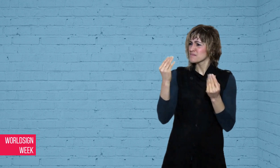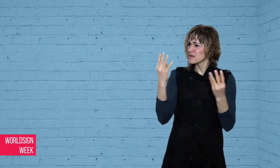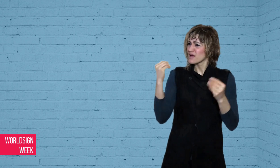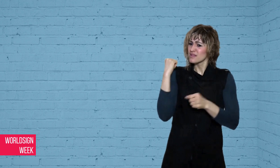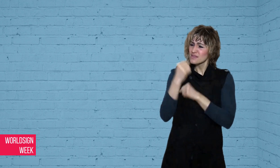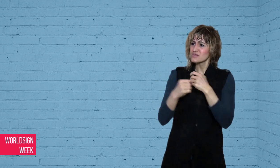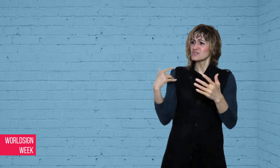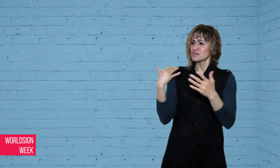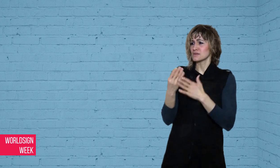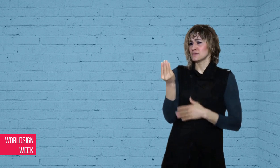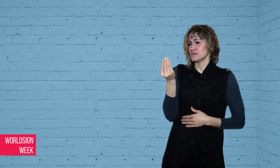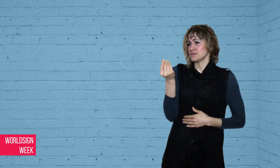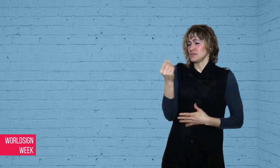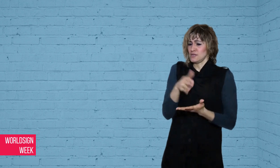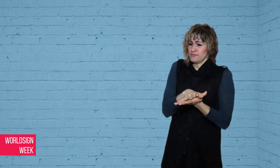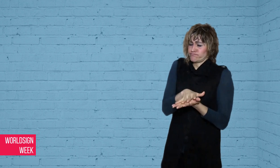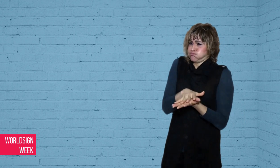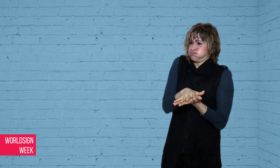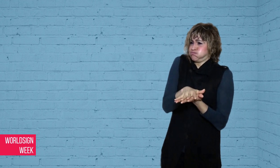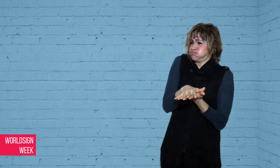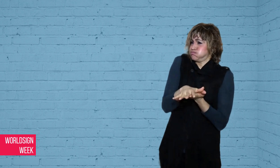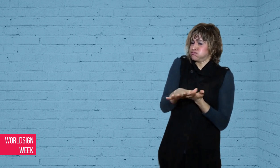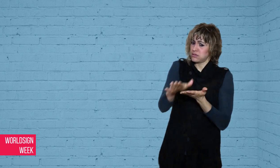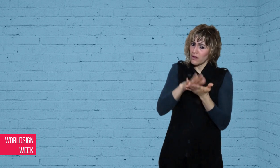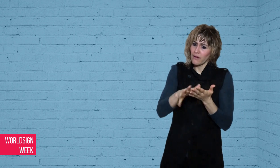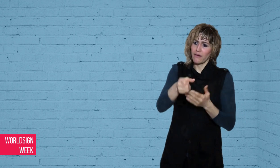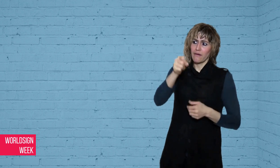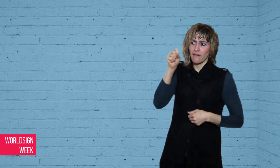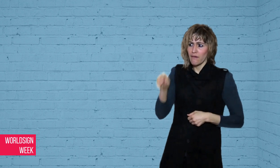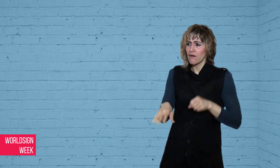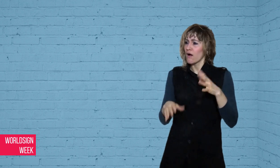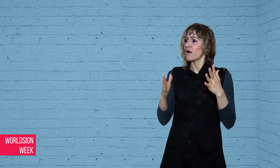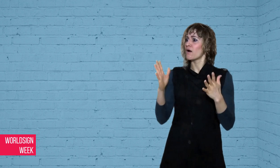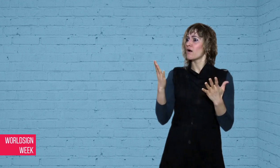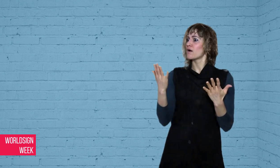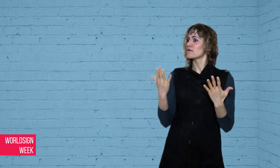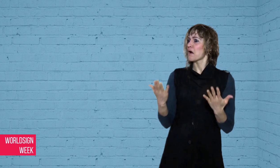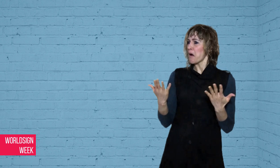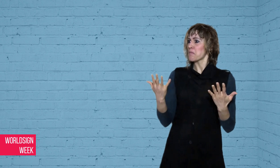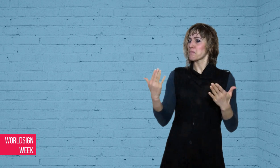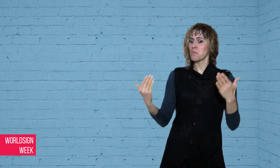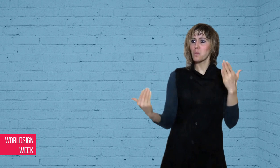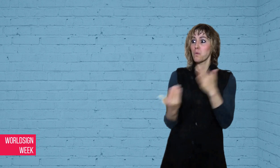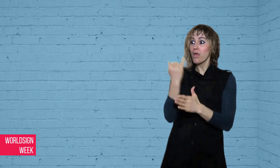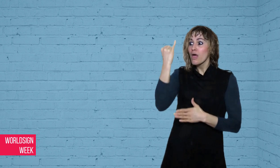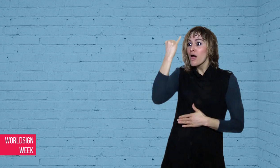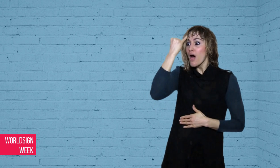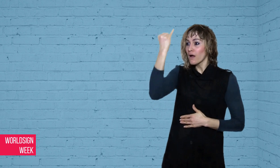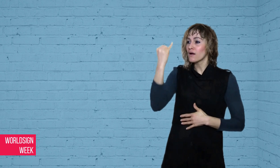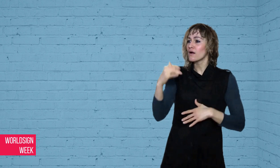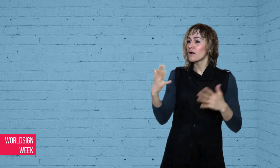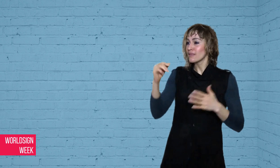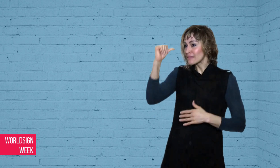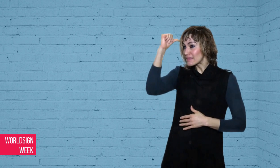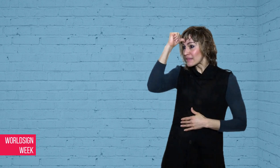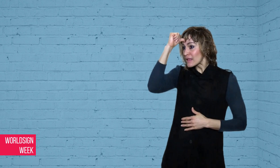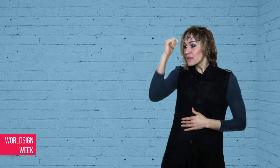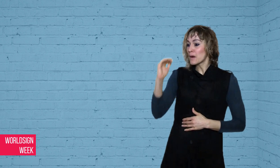Indian kid might have found a cost-effective